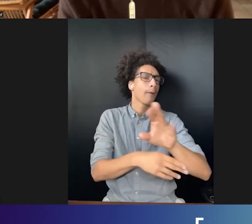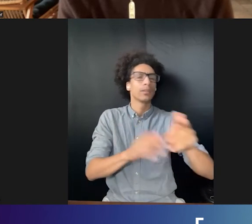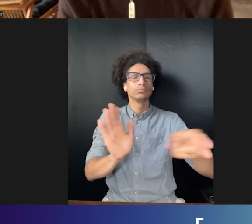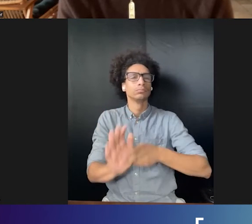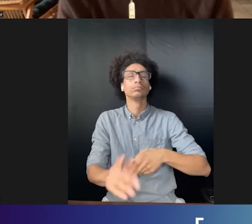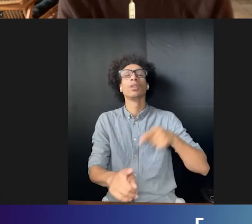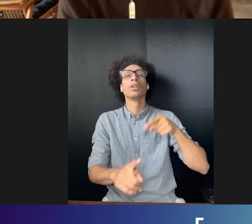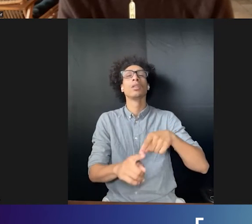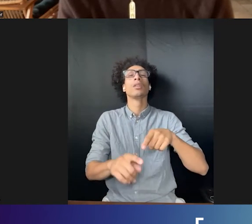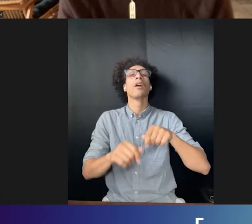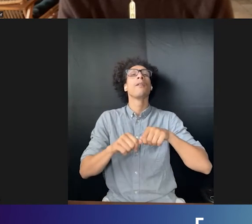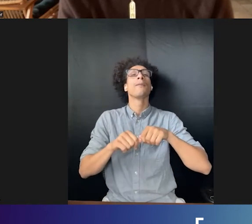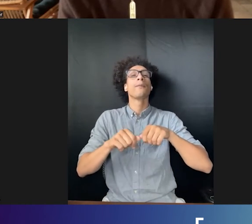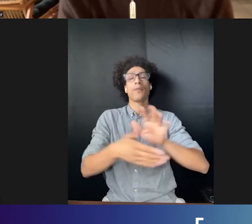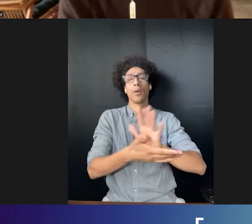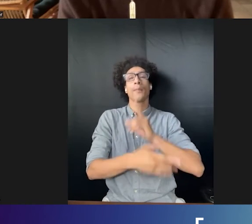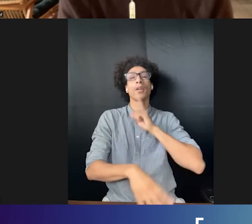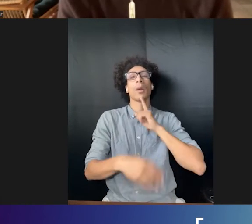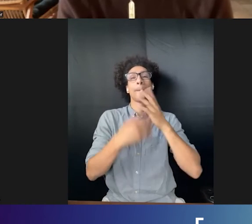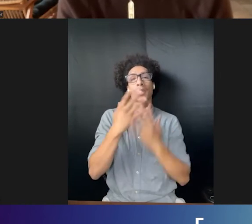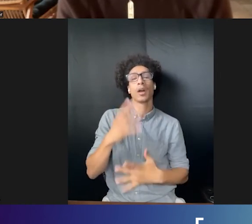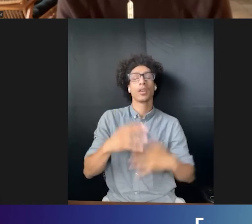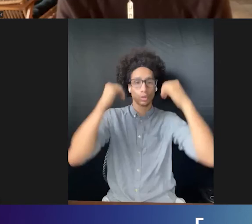which has been around for a long time and obviously good organization.